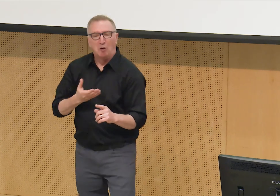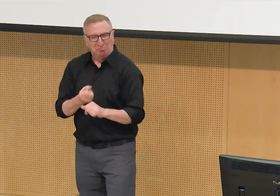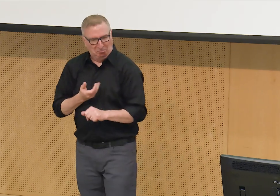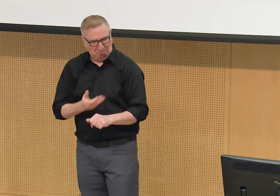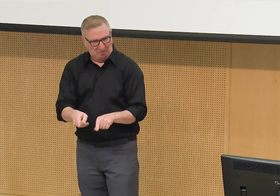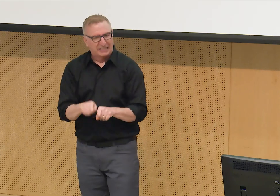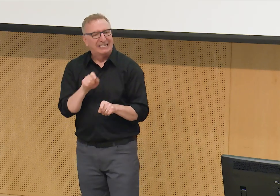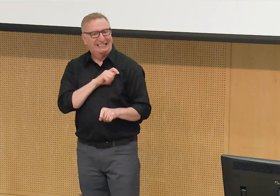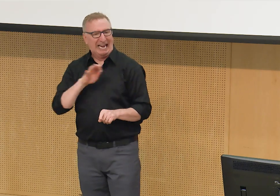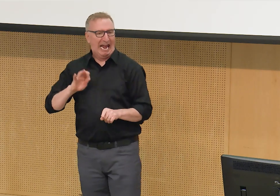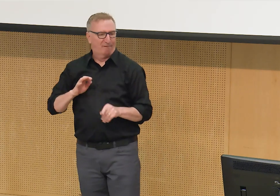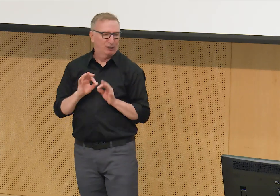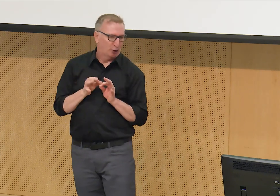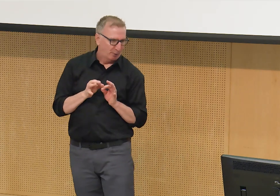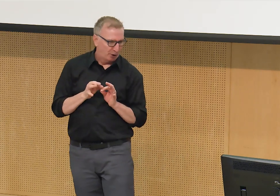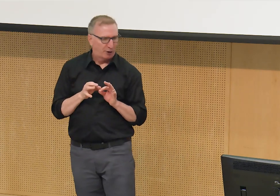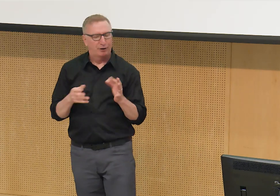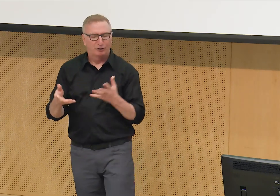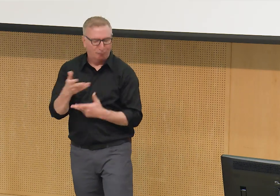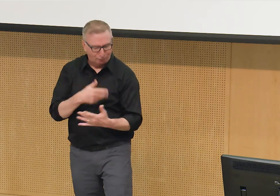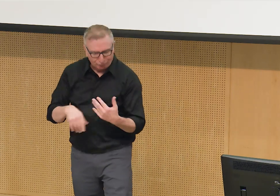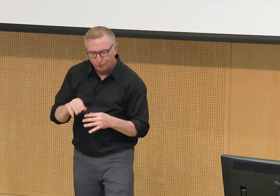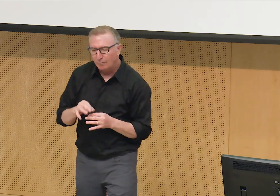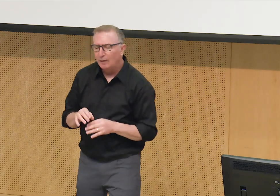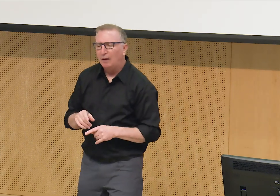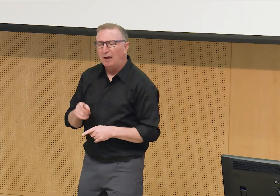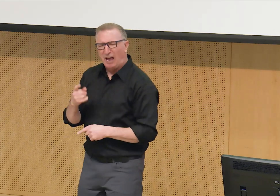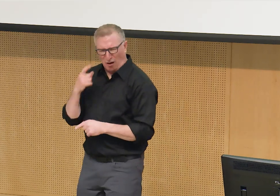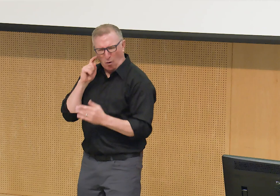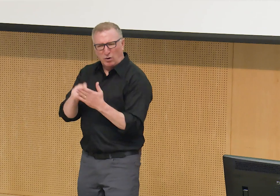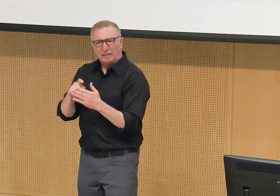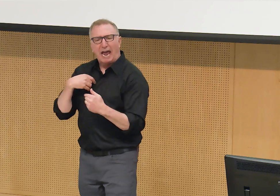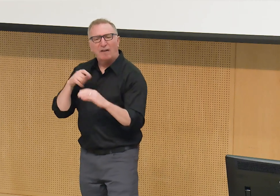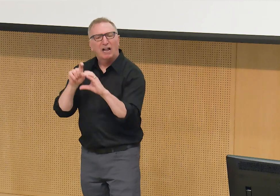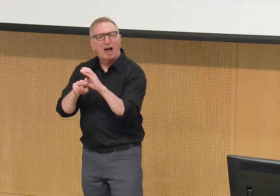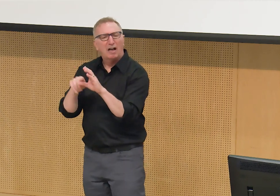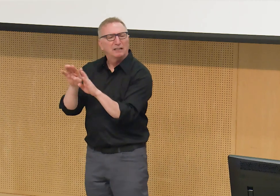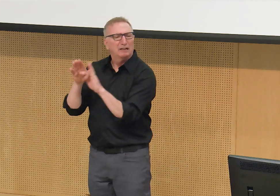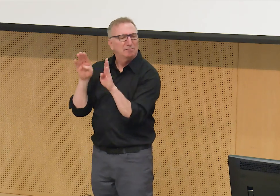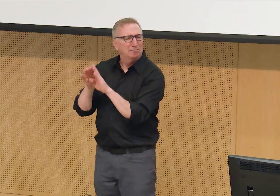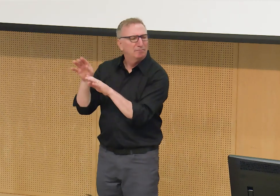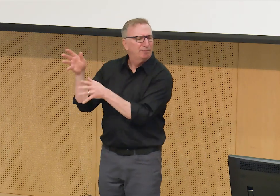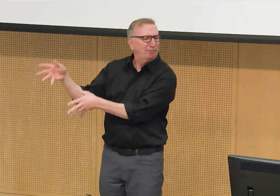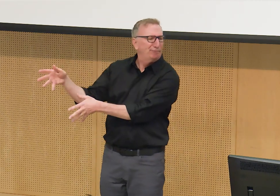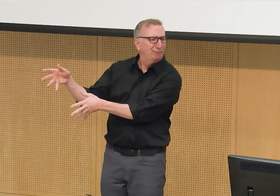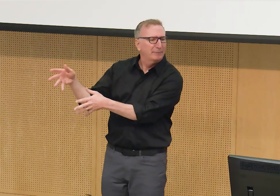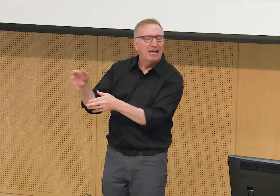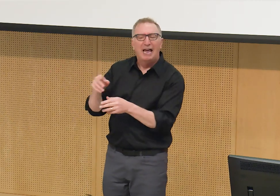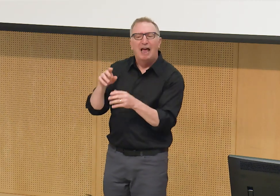And Dan also worked there and I was there as an interpreter, and I noticed they had a closet